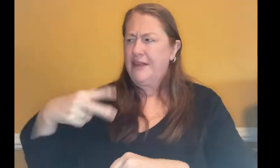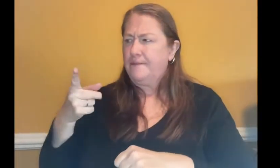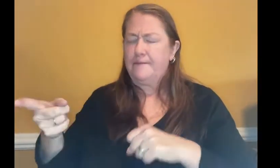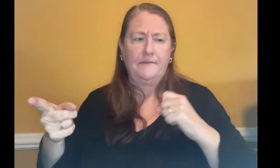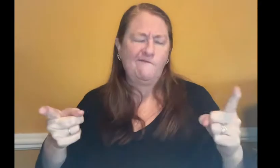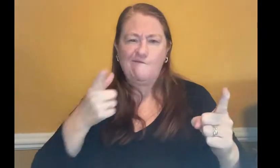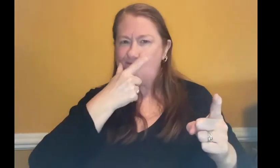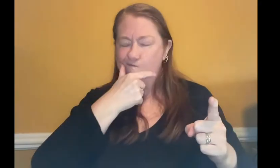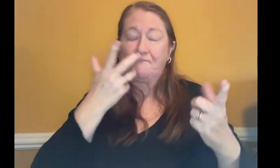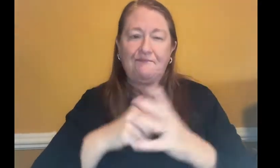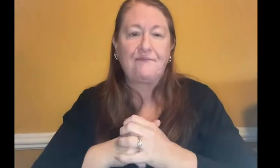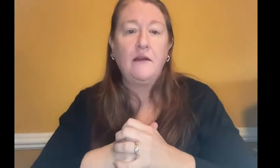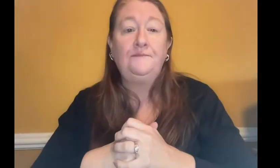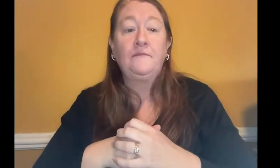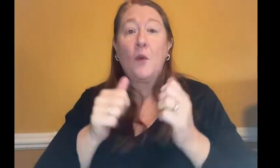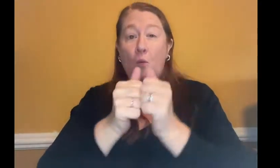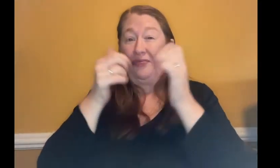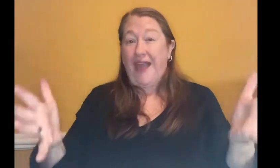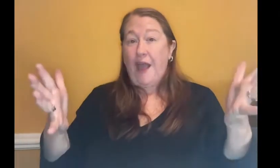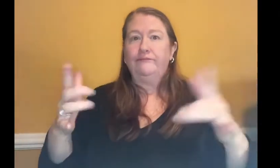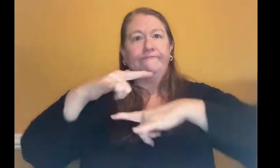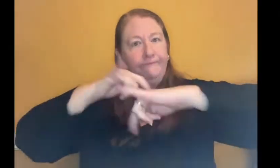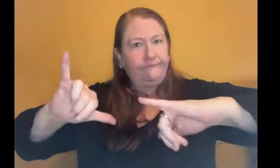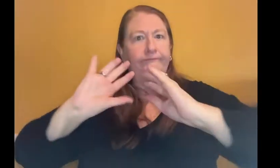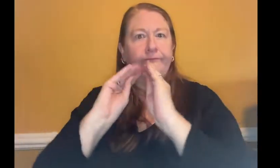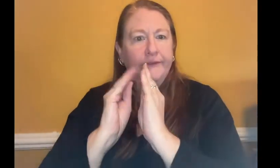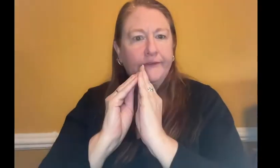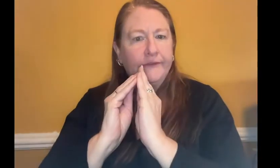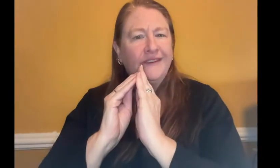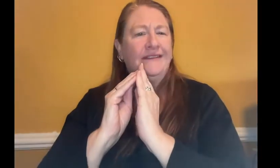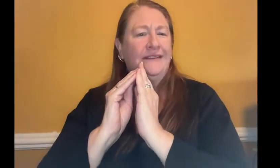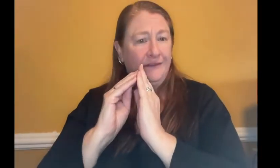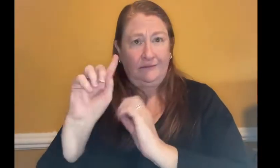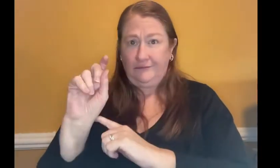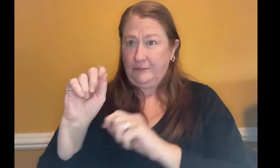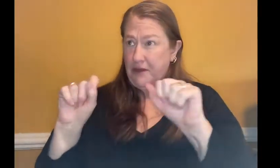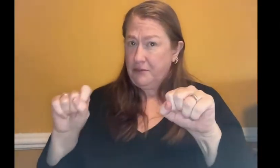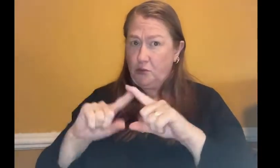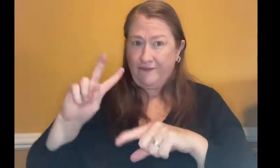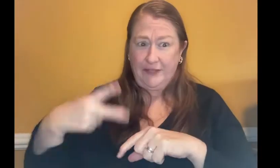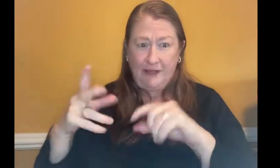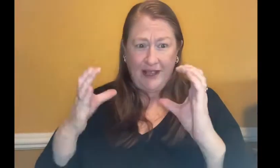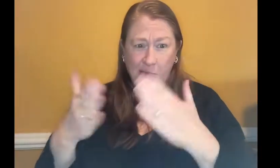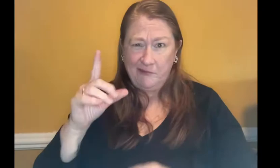So they are trying to figure out how flipped approach works in an online class. They are wondering that without any synchronous meetings, can the flipped approach work?